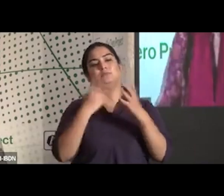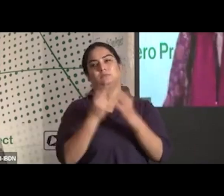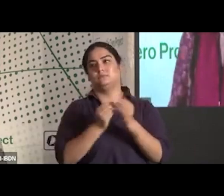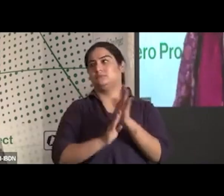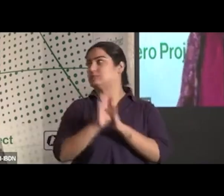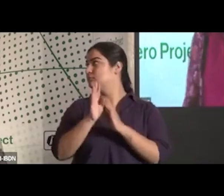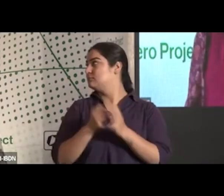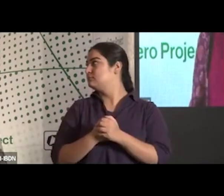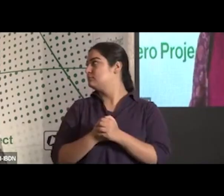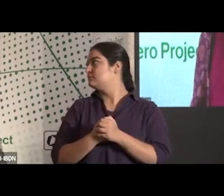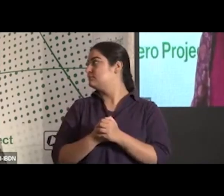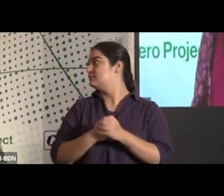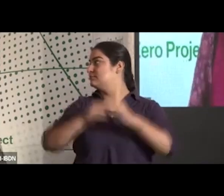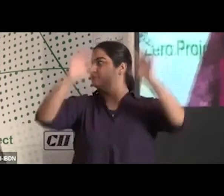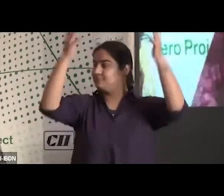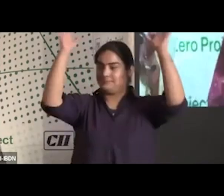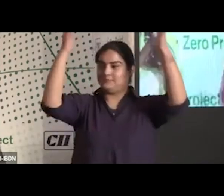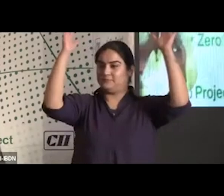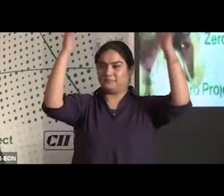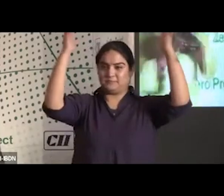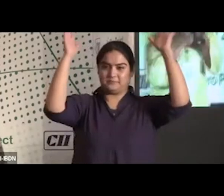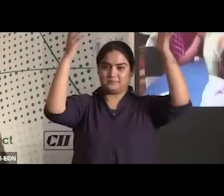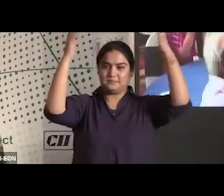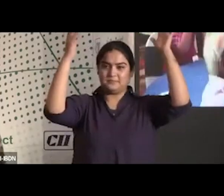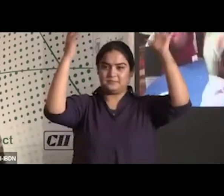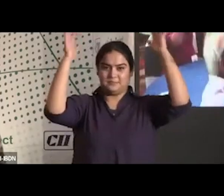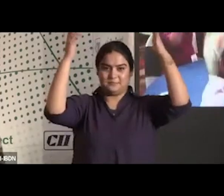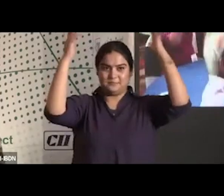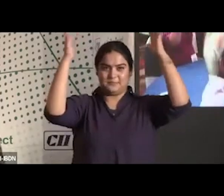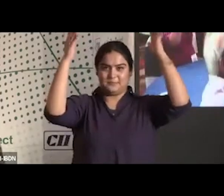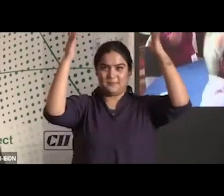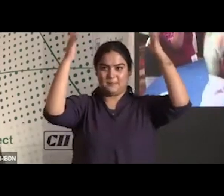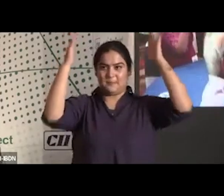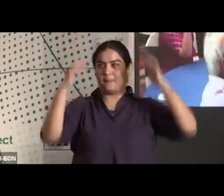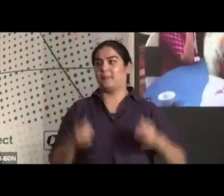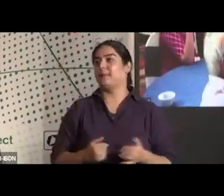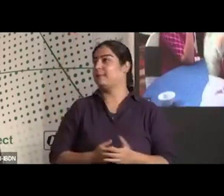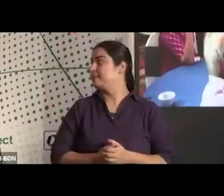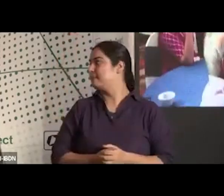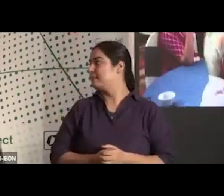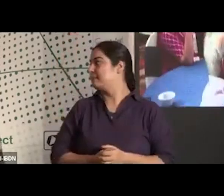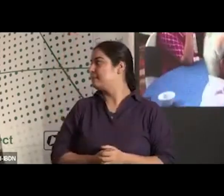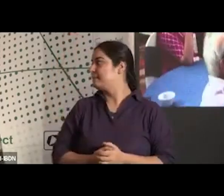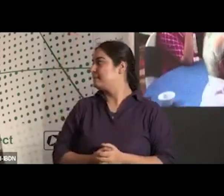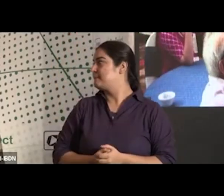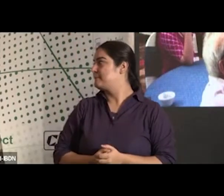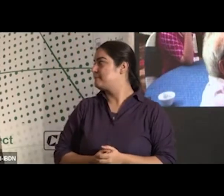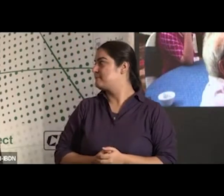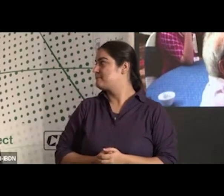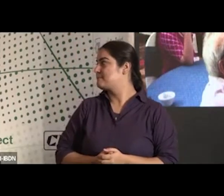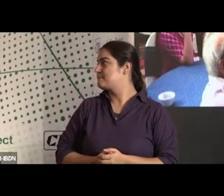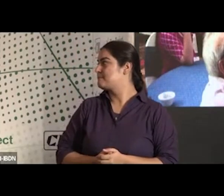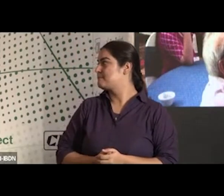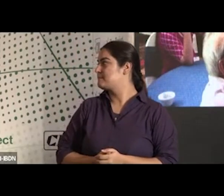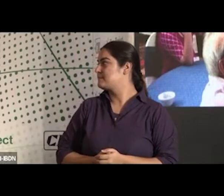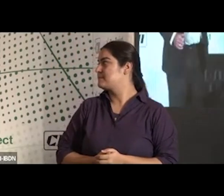One with lots. Yeah.